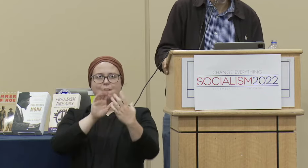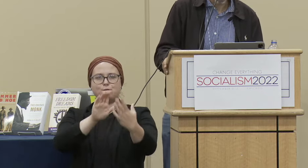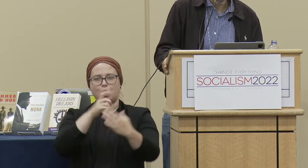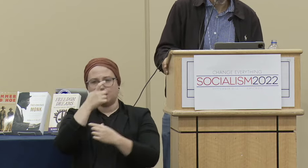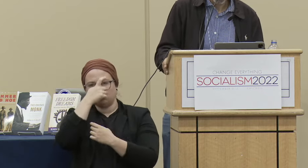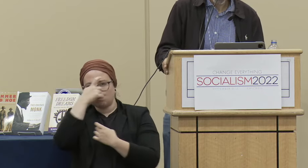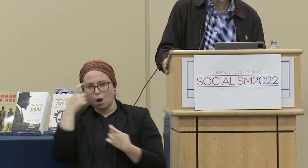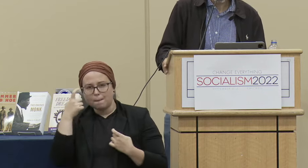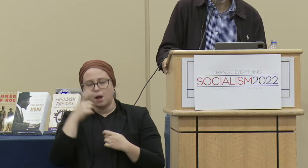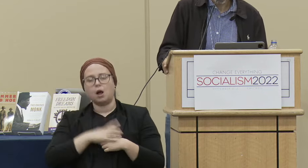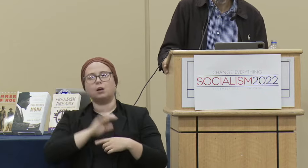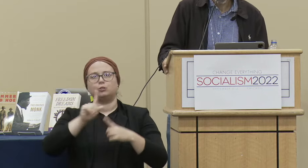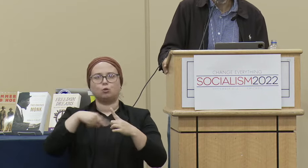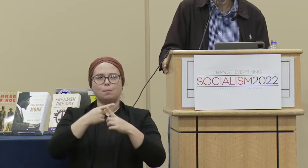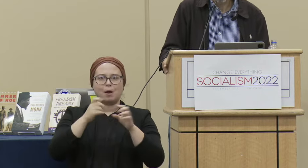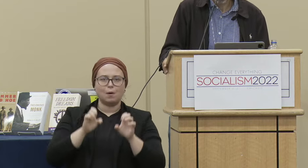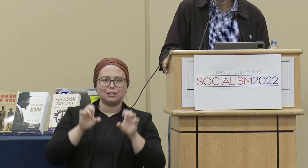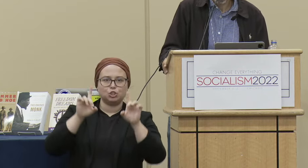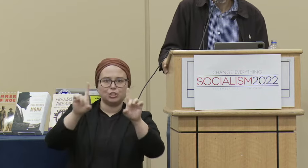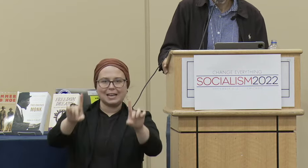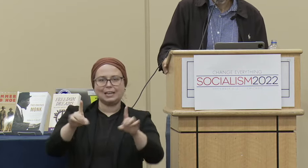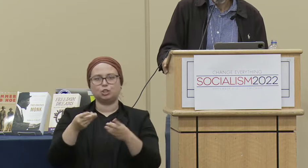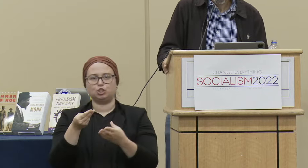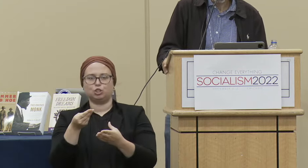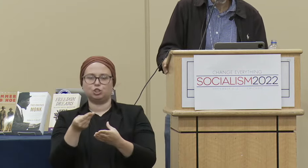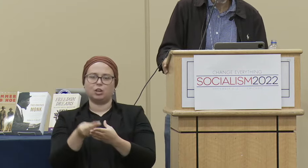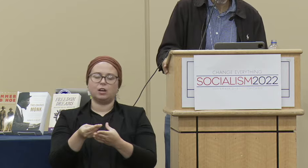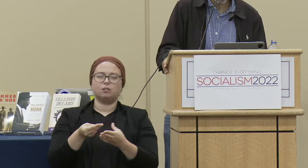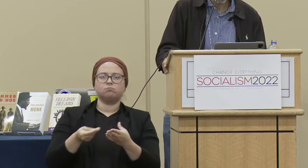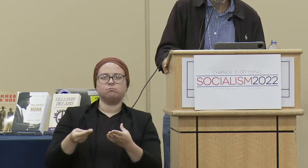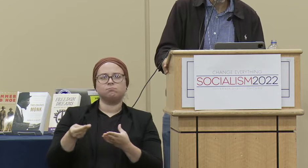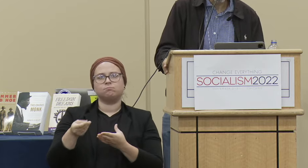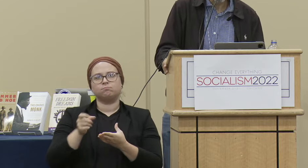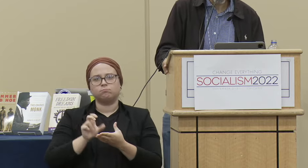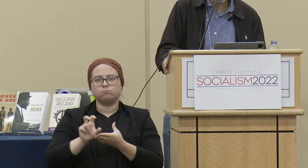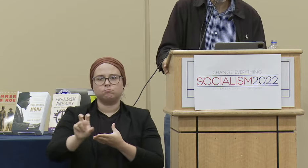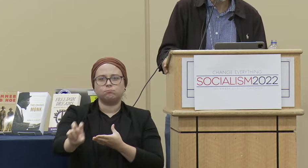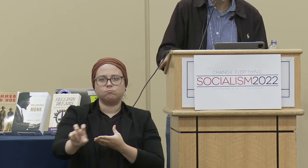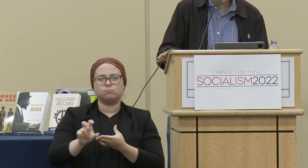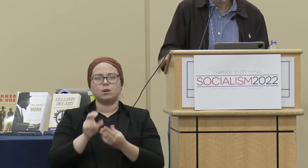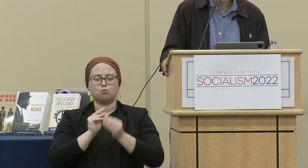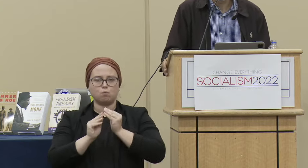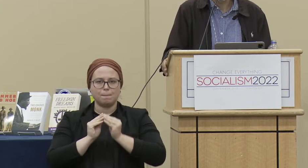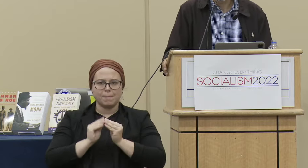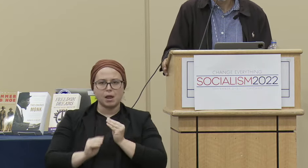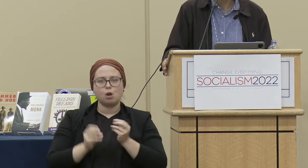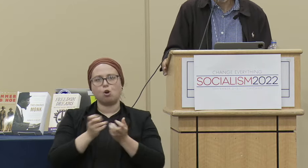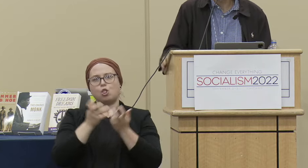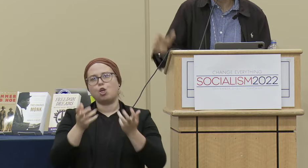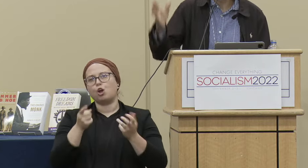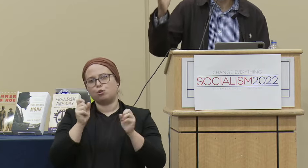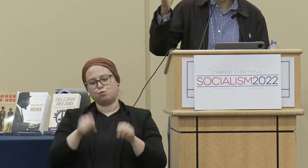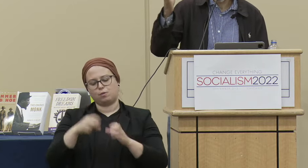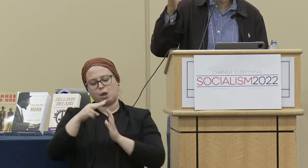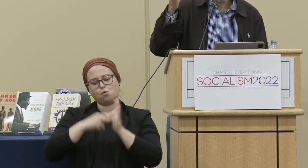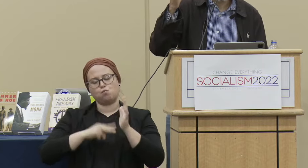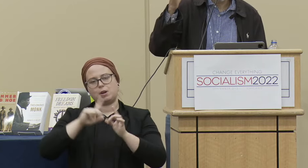about confronting trauma. It is about education and reparations and repair. And, clearly, there is much you can read about